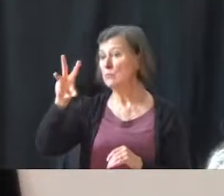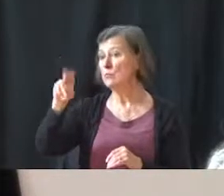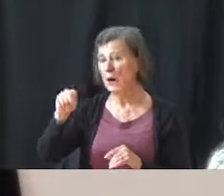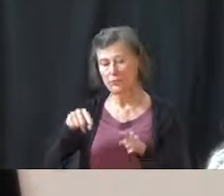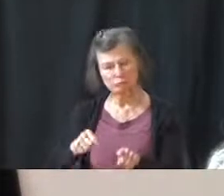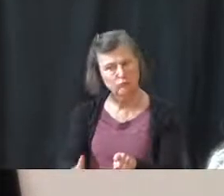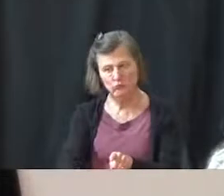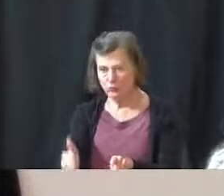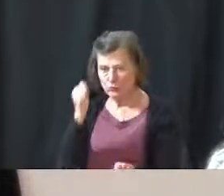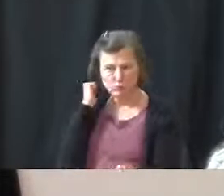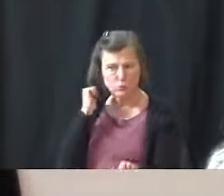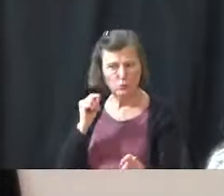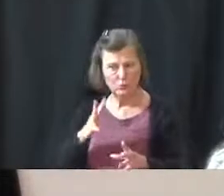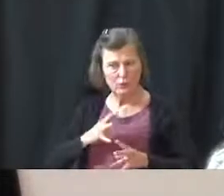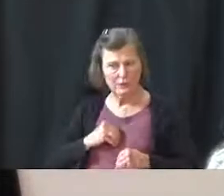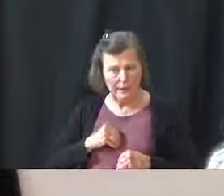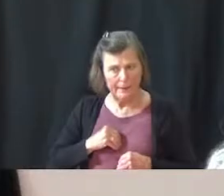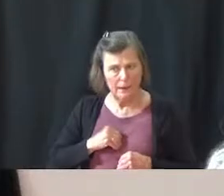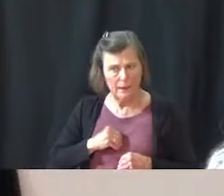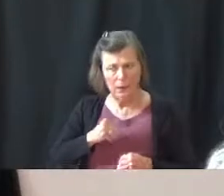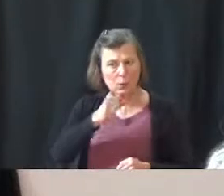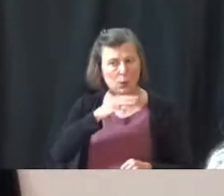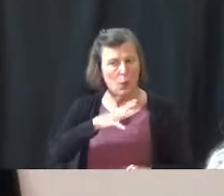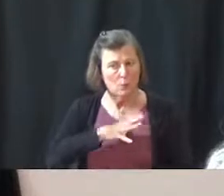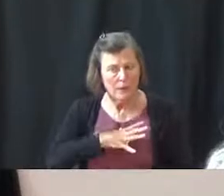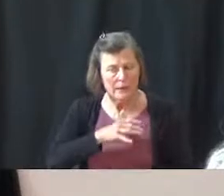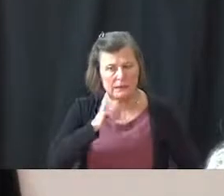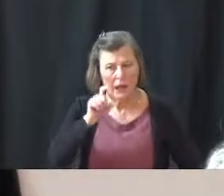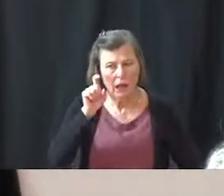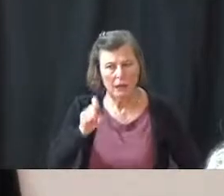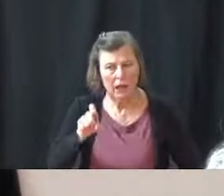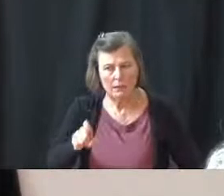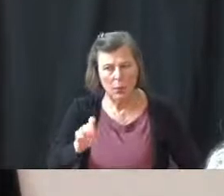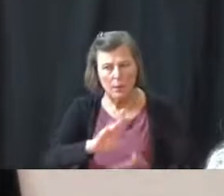women were not supposed to be ordained into the ministry and preach.